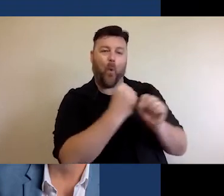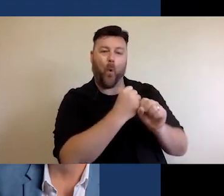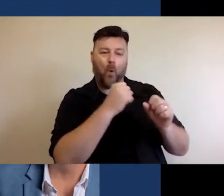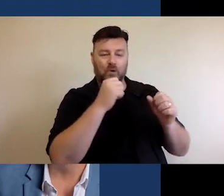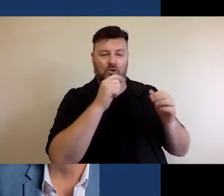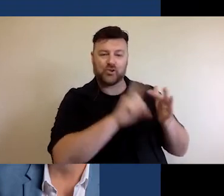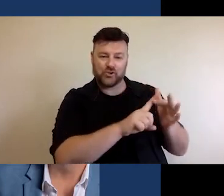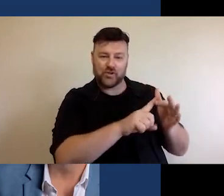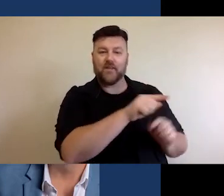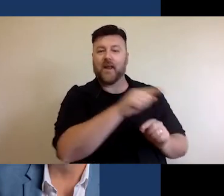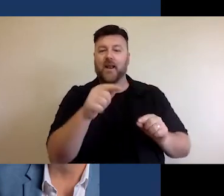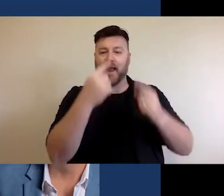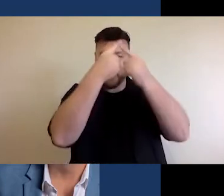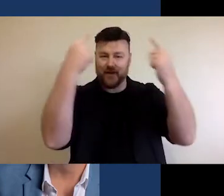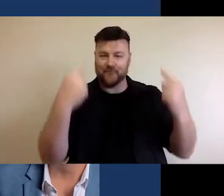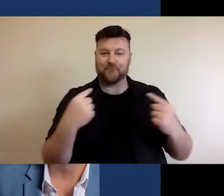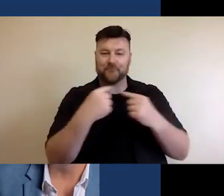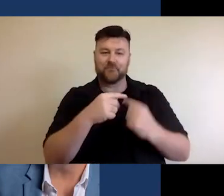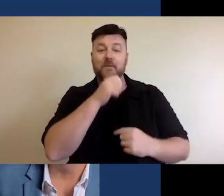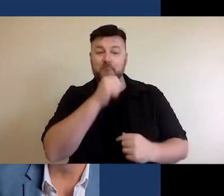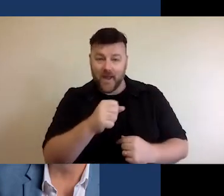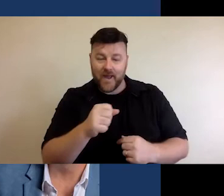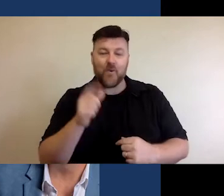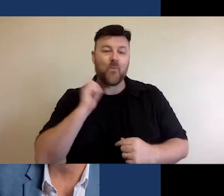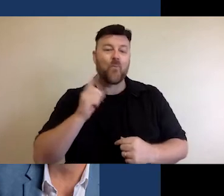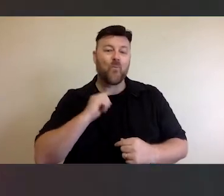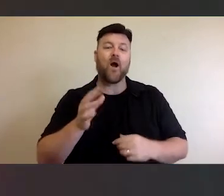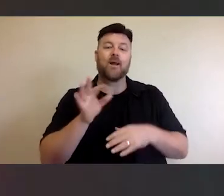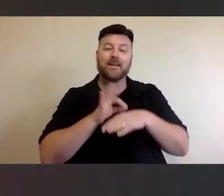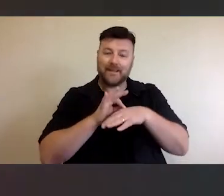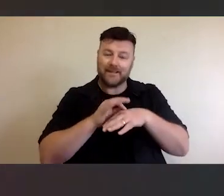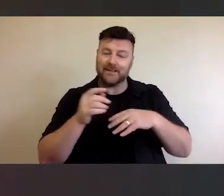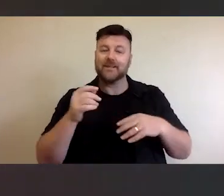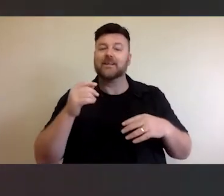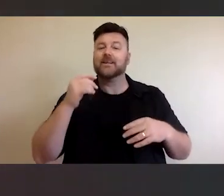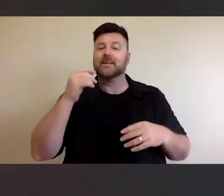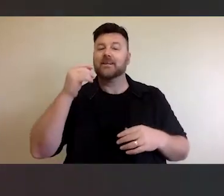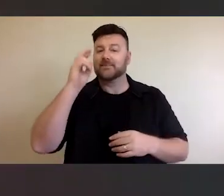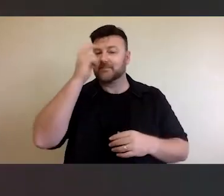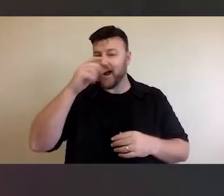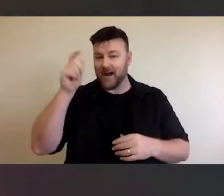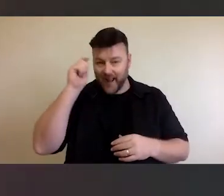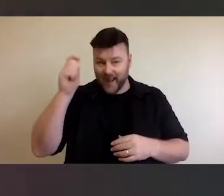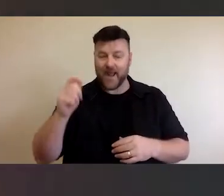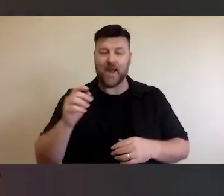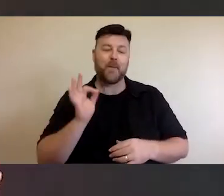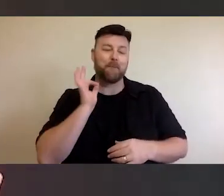shot - a man with fair skin, dark hair, smiling at the camera. He's wearing a blue jacket and white-collared shirt in front of a